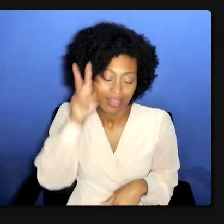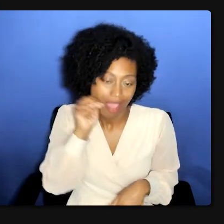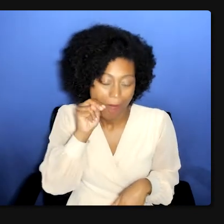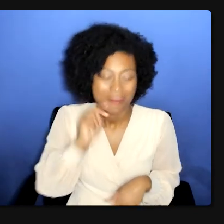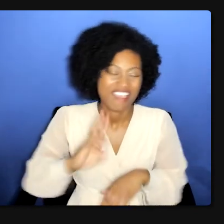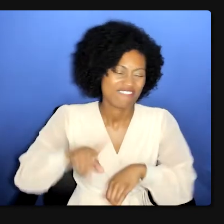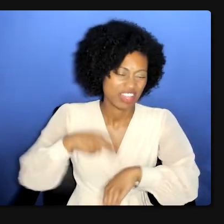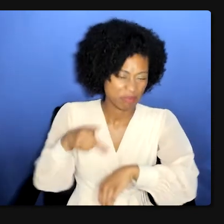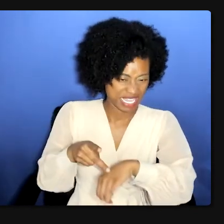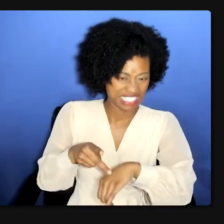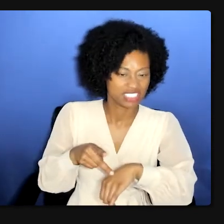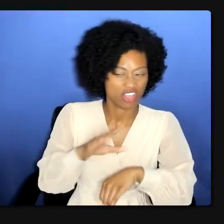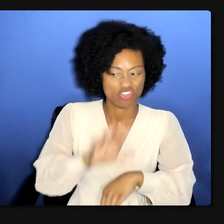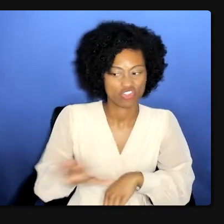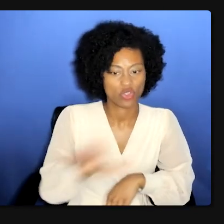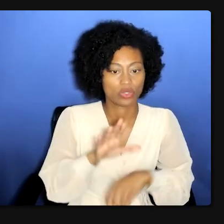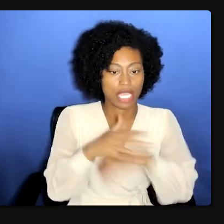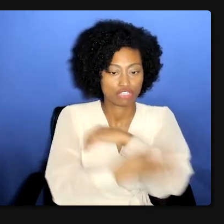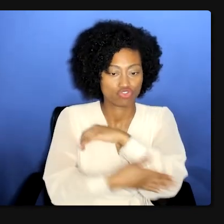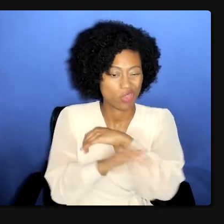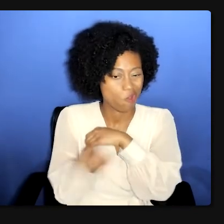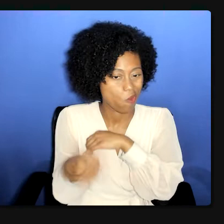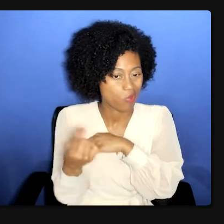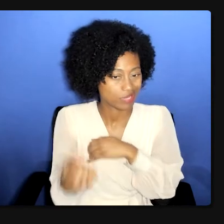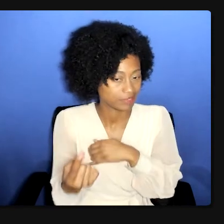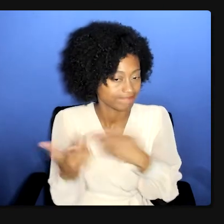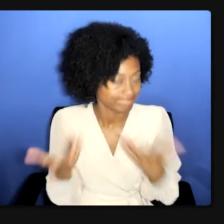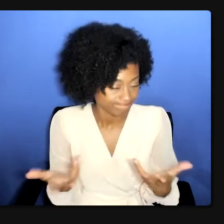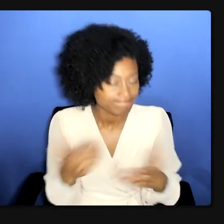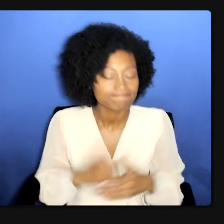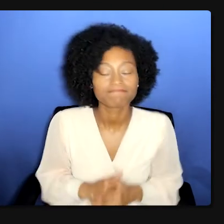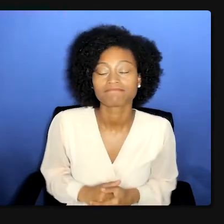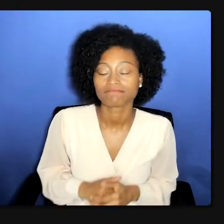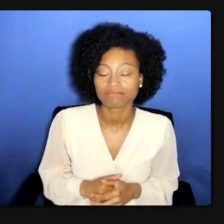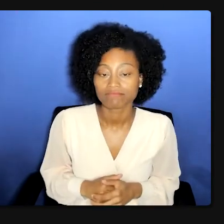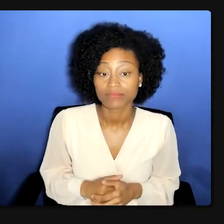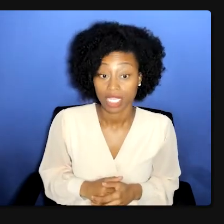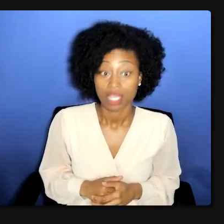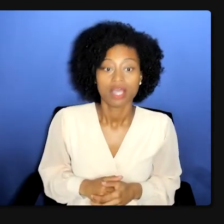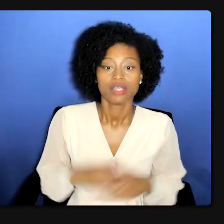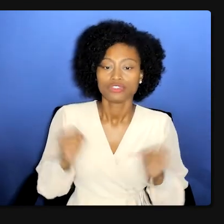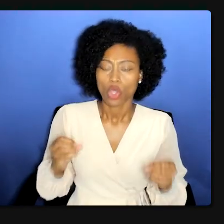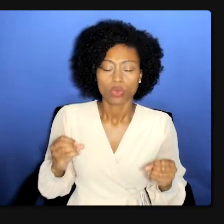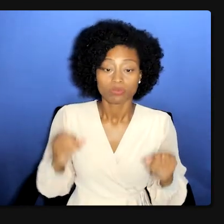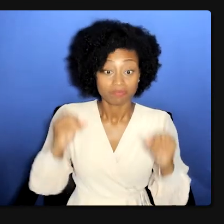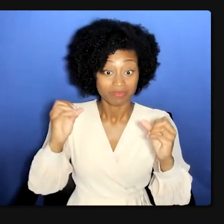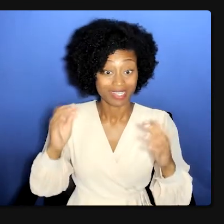What about retention? So here at the top is the retention results